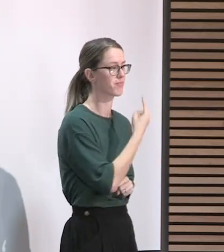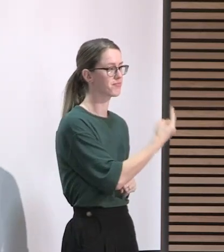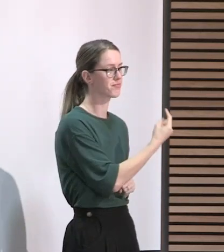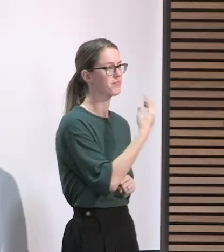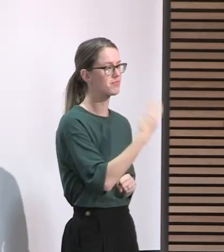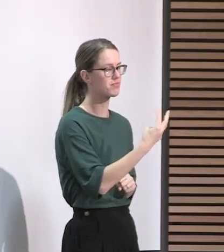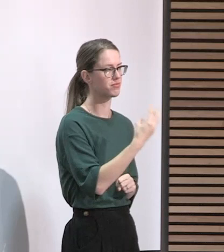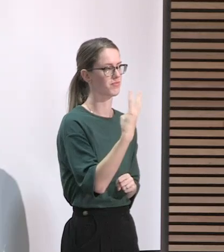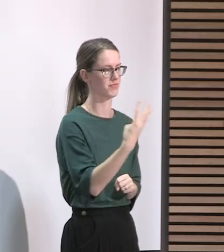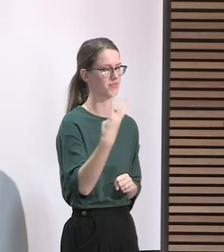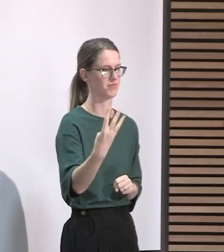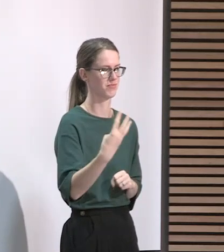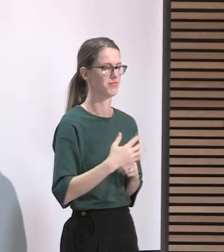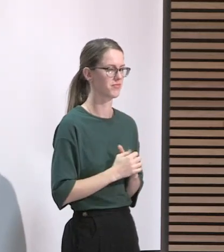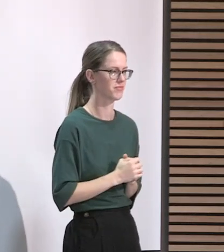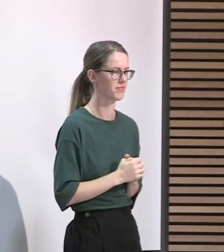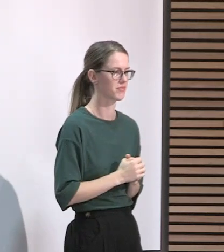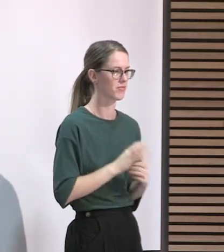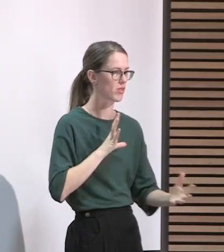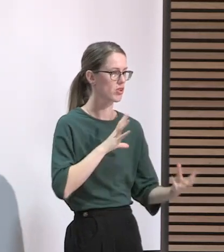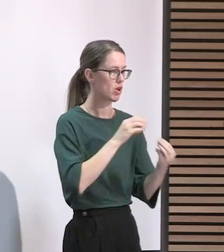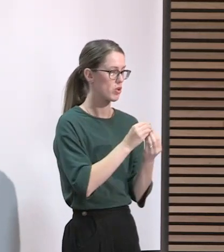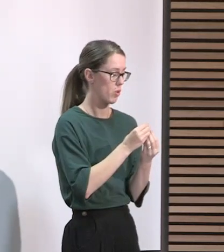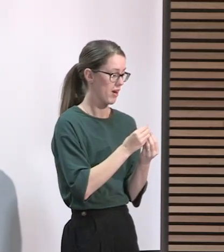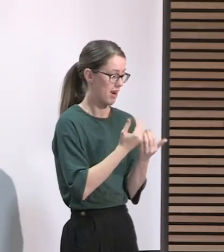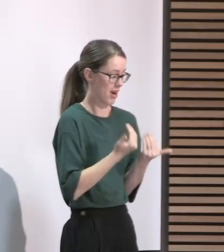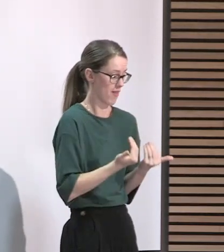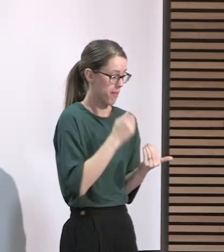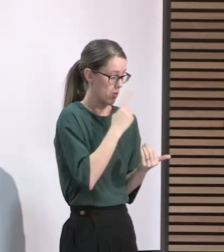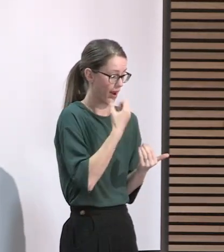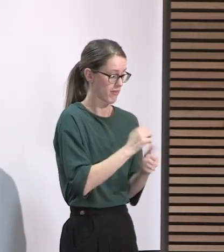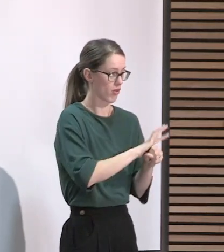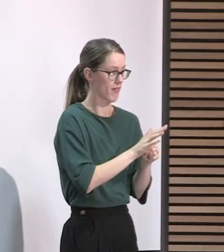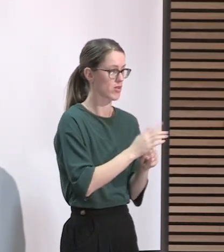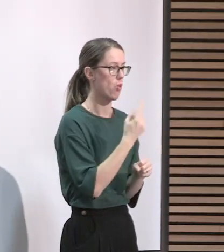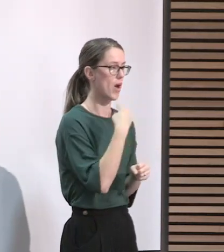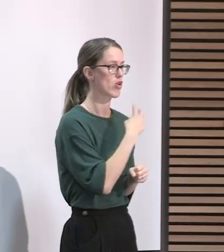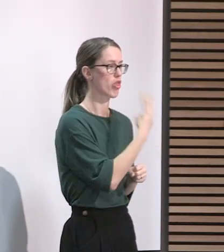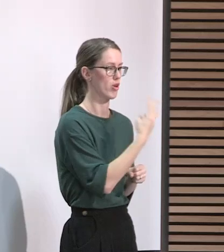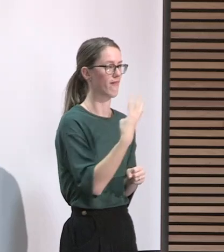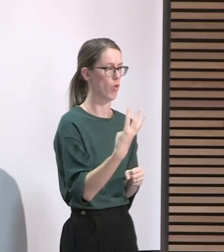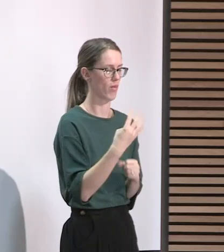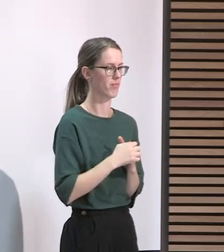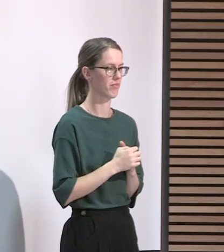genome sequencing done. Our total number of confirmed